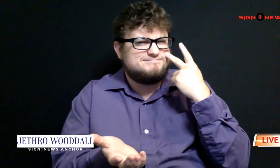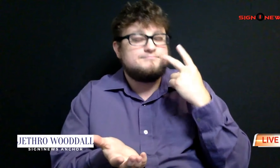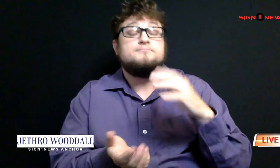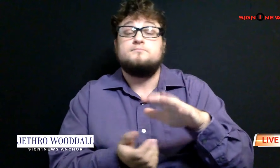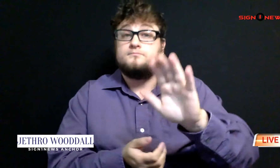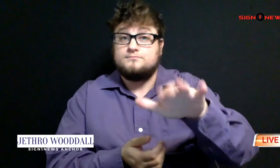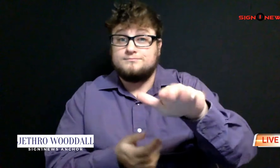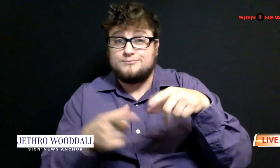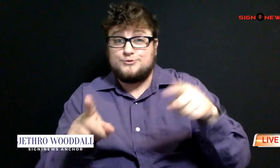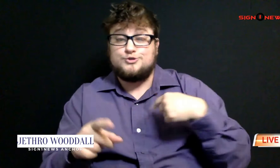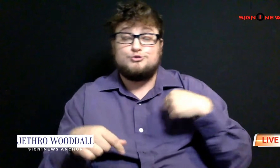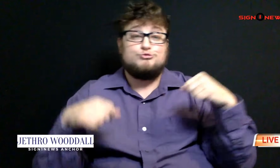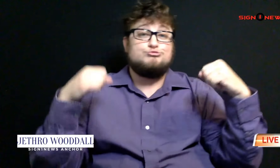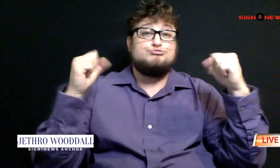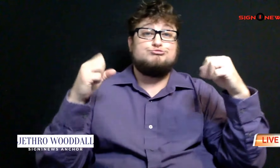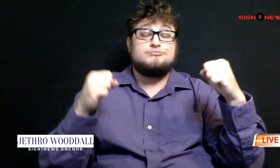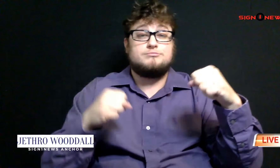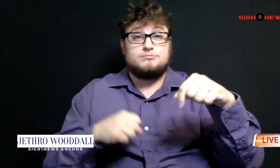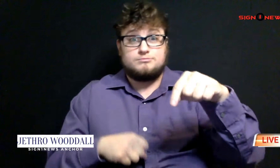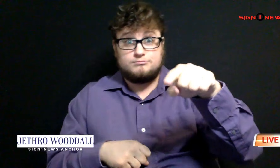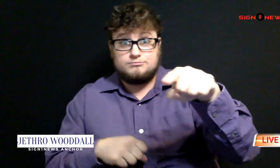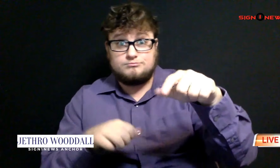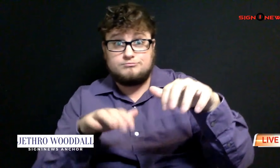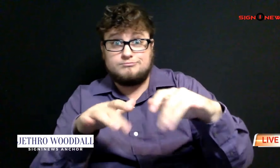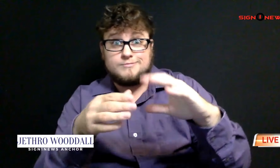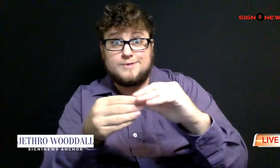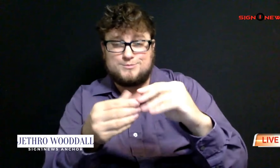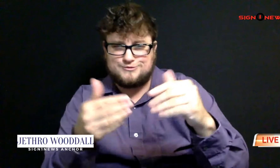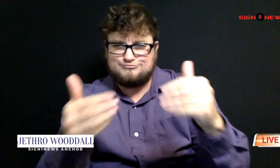here's a quick look at the top trending stories making headlines today